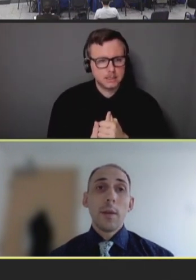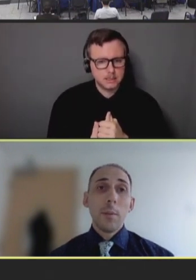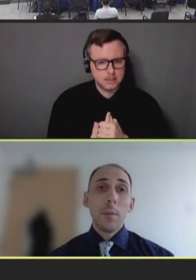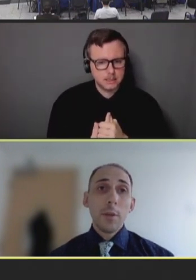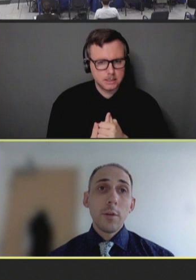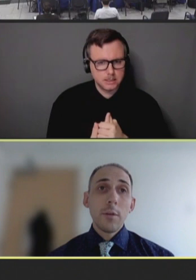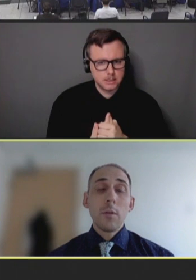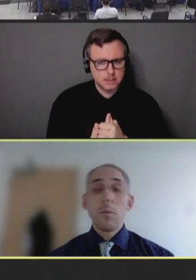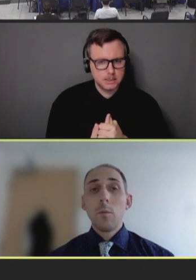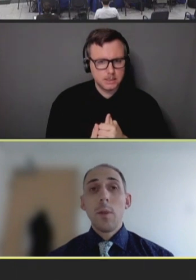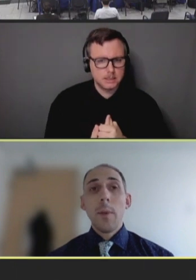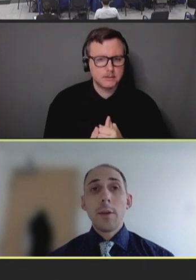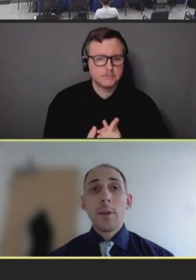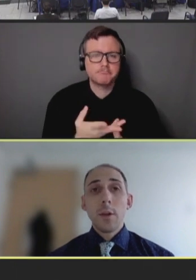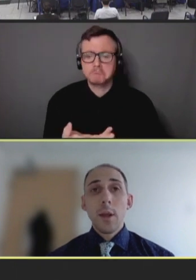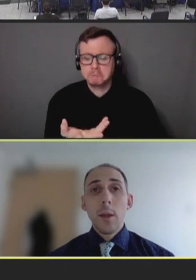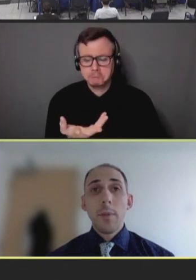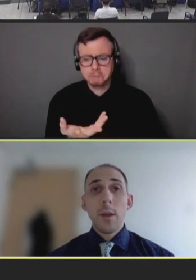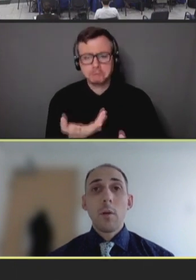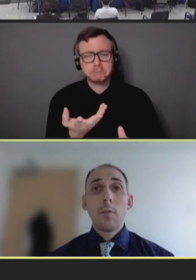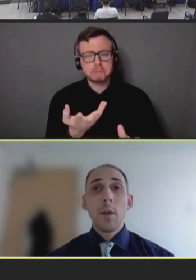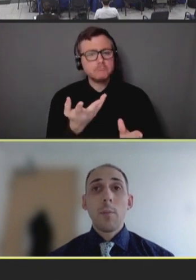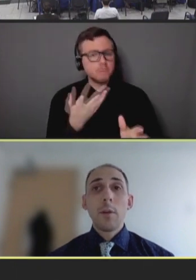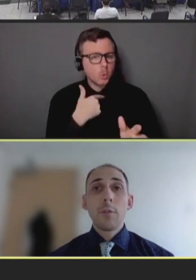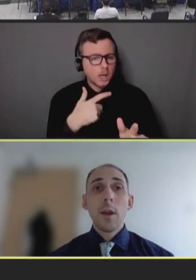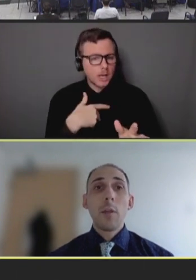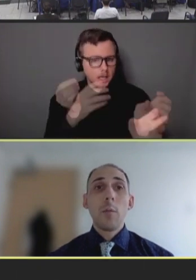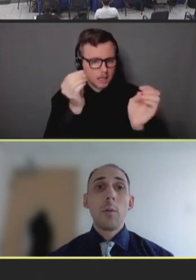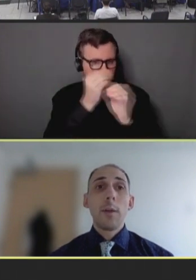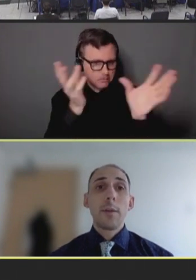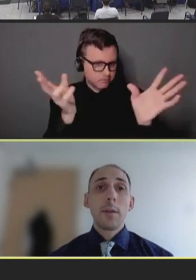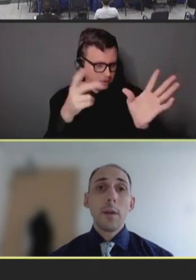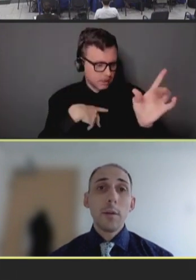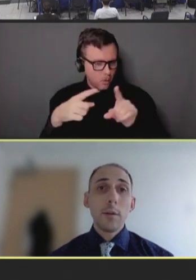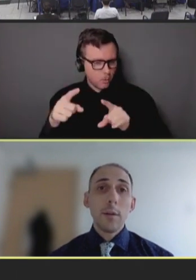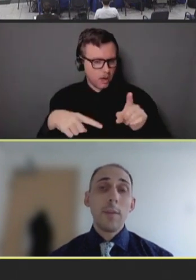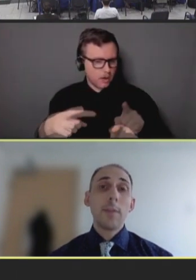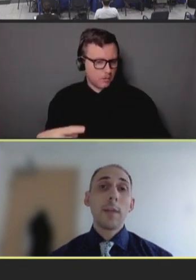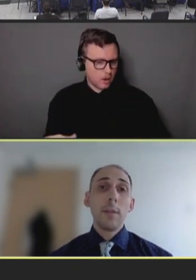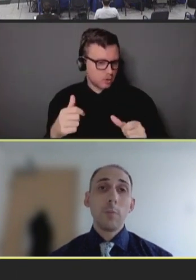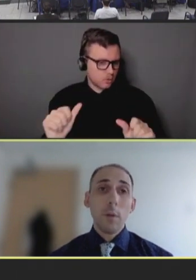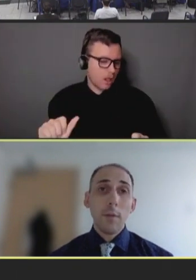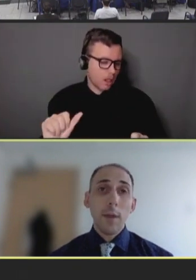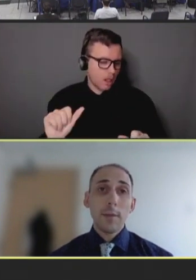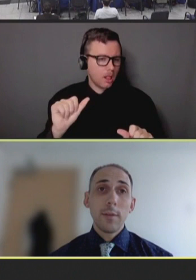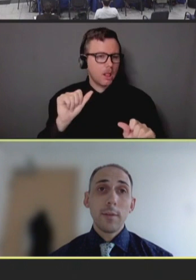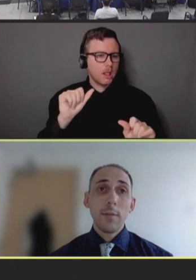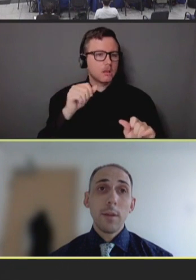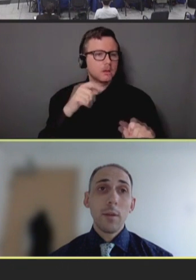As I mentioned, we imagine a hypothetical randomized trial that we'd like to conduct. In this case, one of vaccine safety.